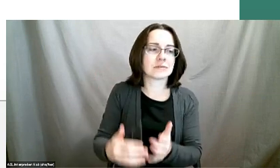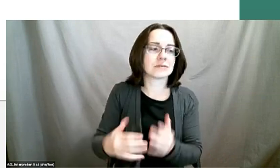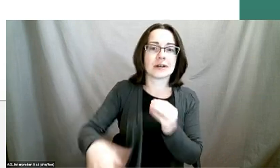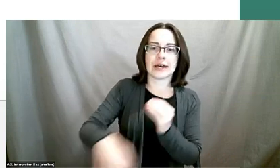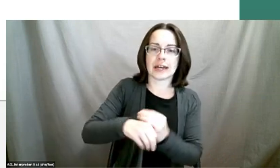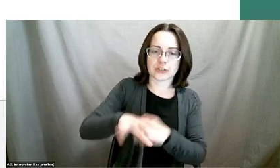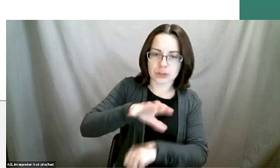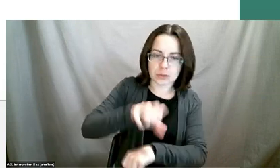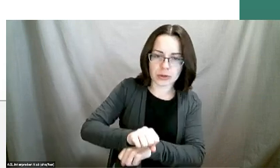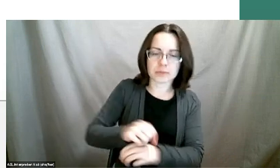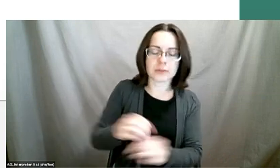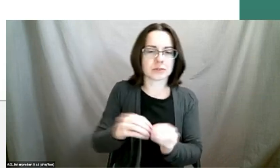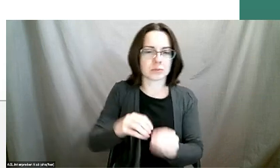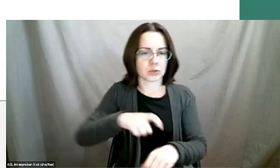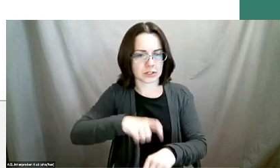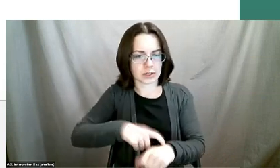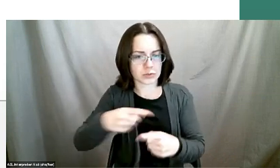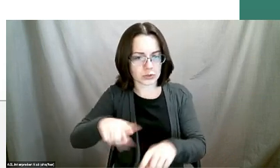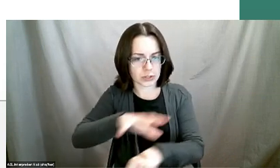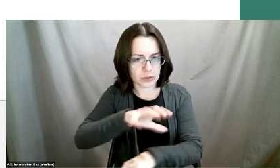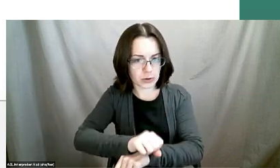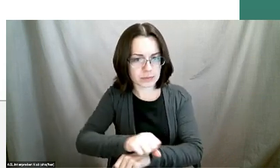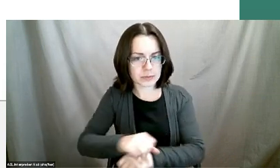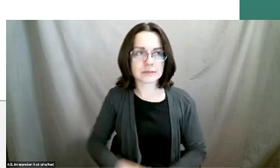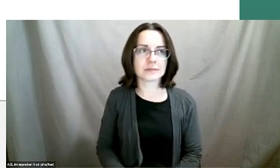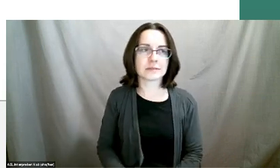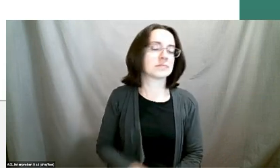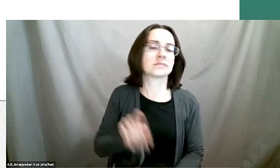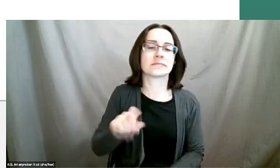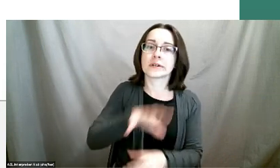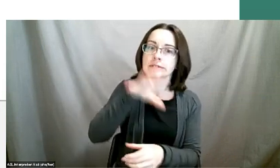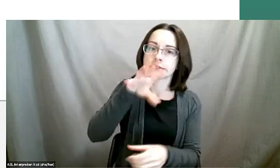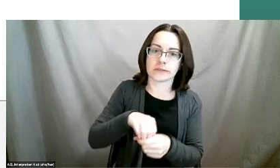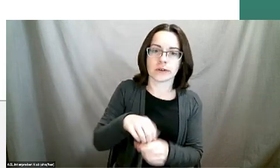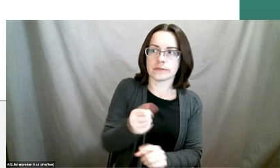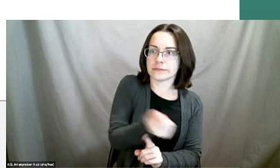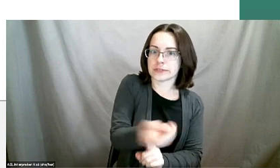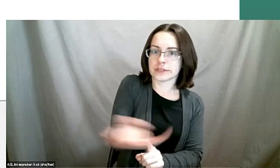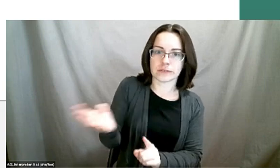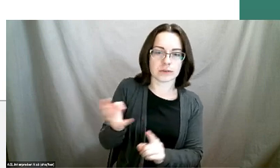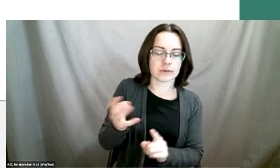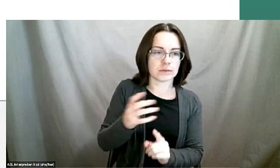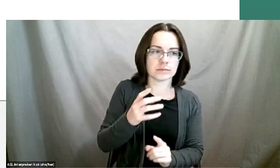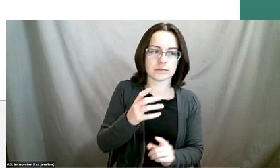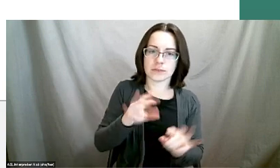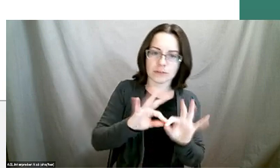We need to involve many personal and community supports and we need to above all,